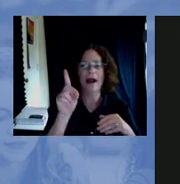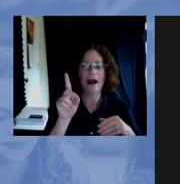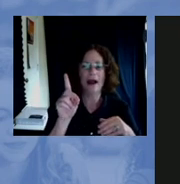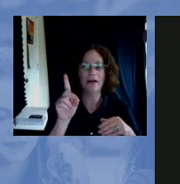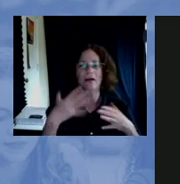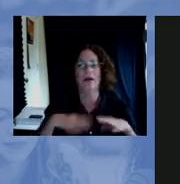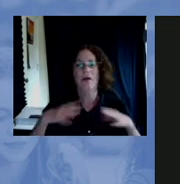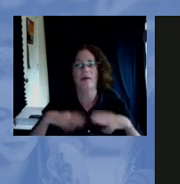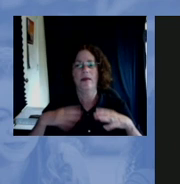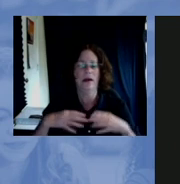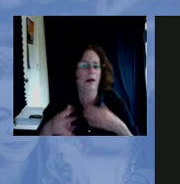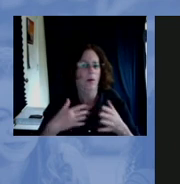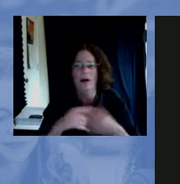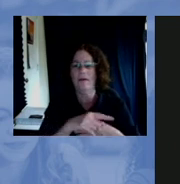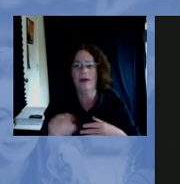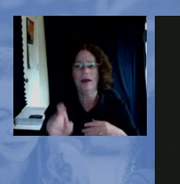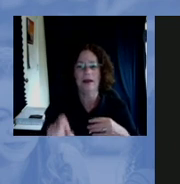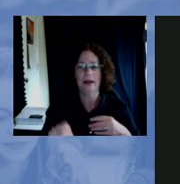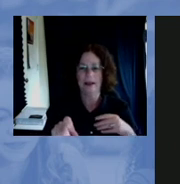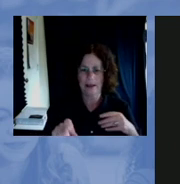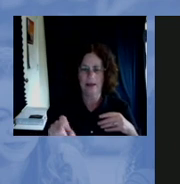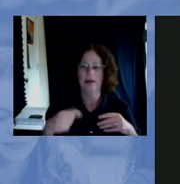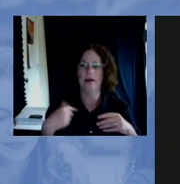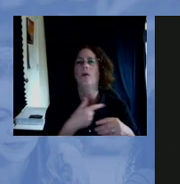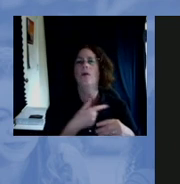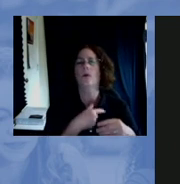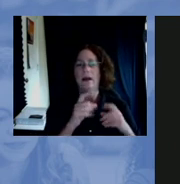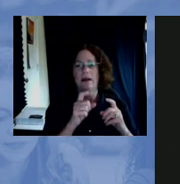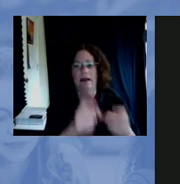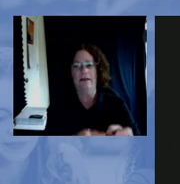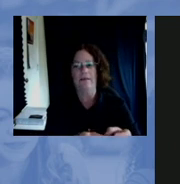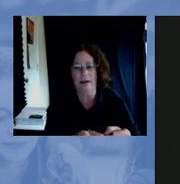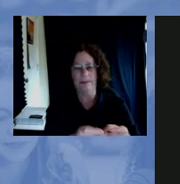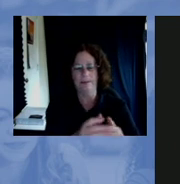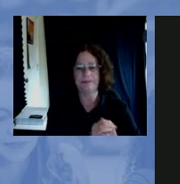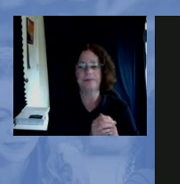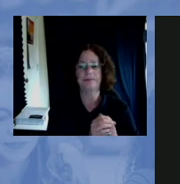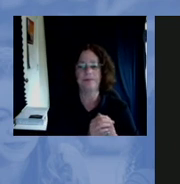WHATEVER THEY NEED, WE GET IT TO THEM. AND THAT IS THE ESSENCE OF EQUITY.